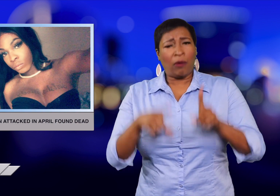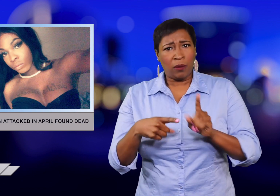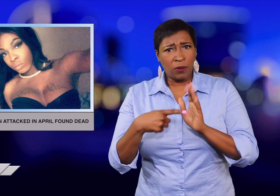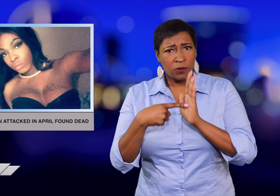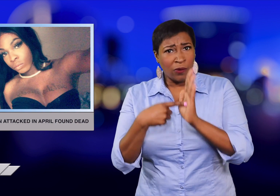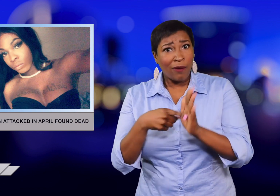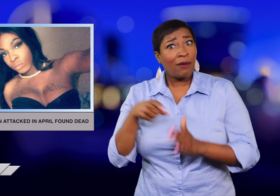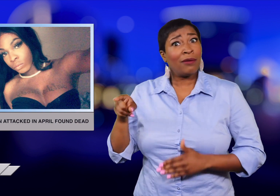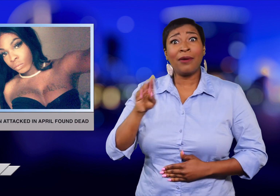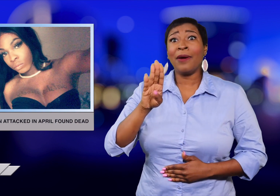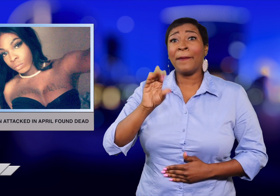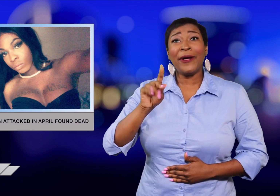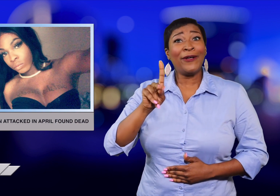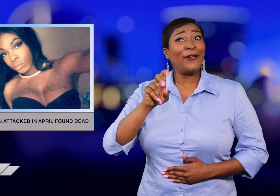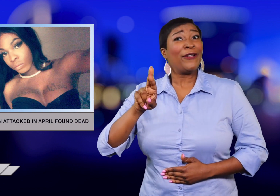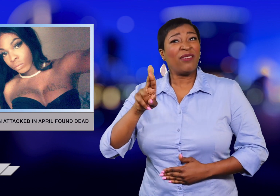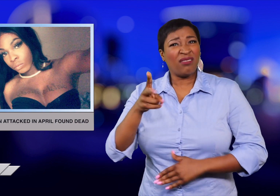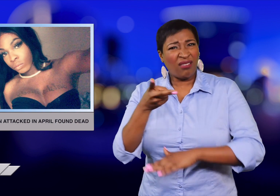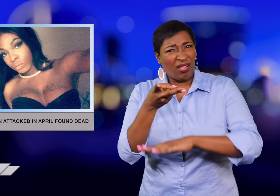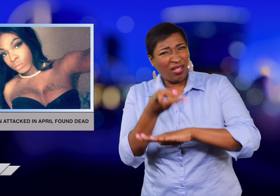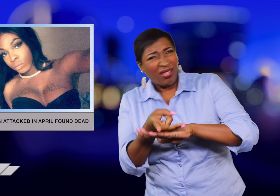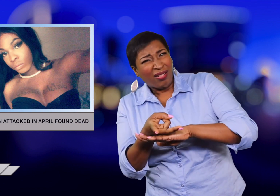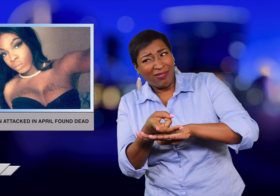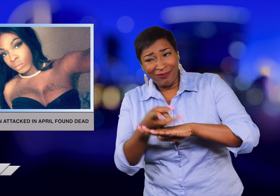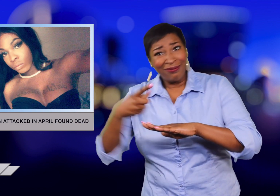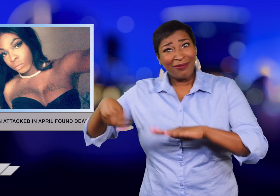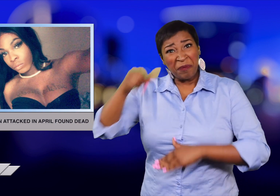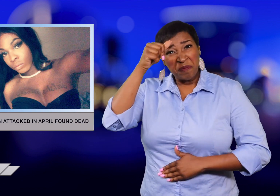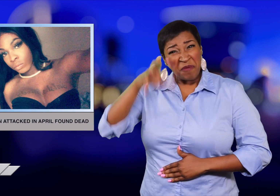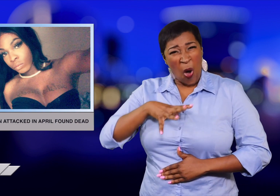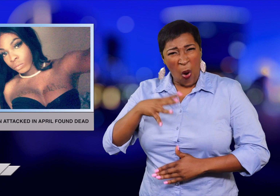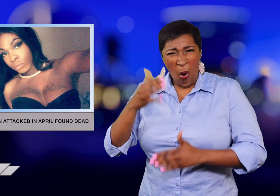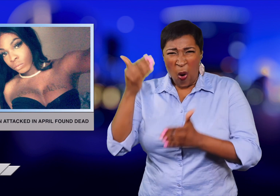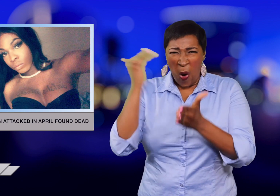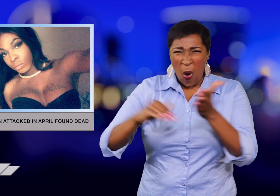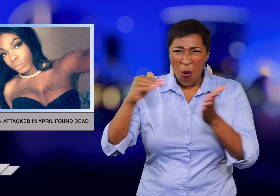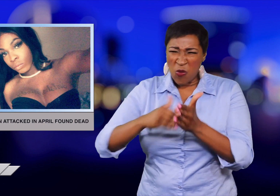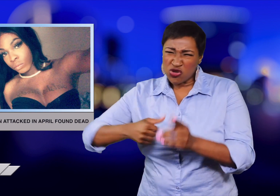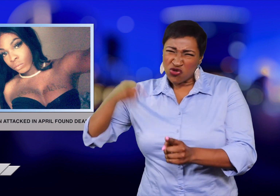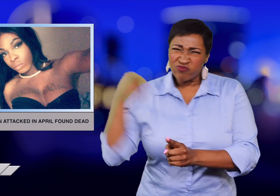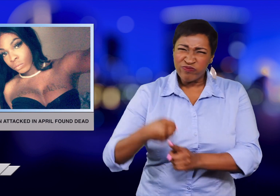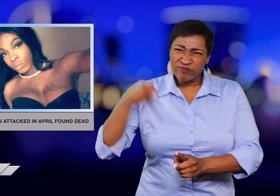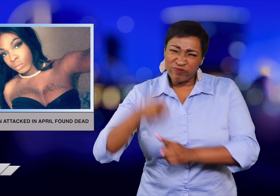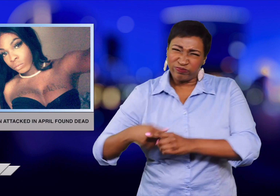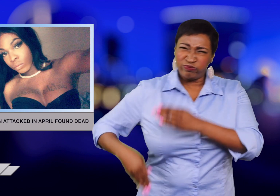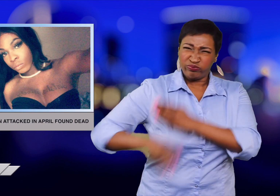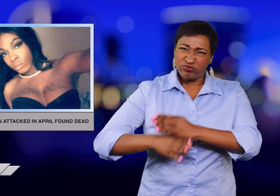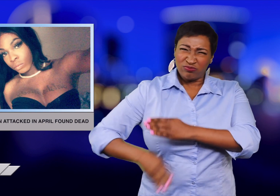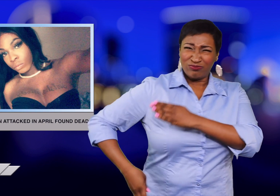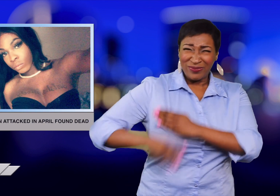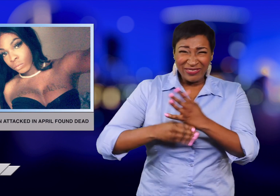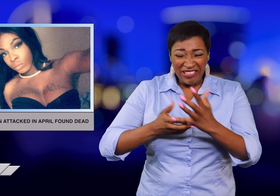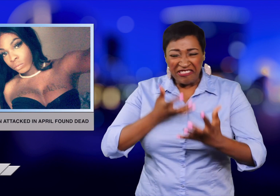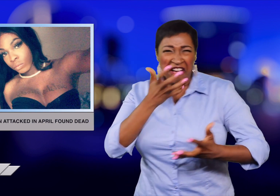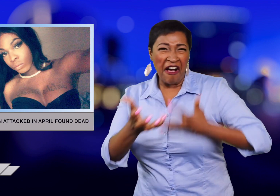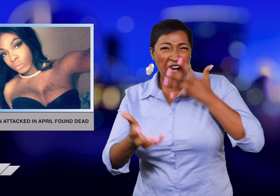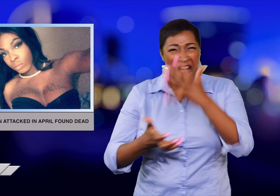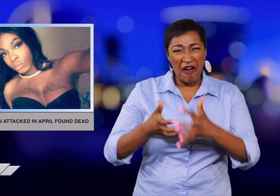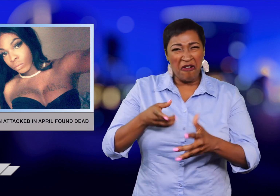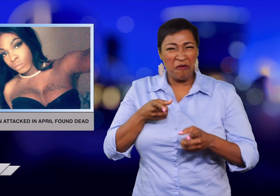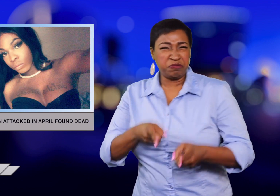Video of the incident showed the man repeatedly punching and kicking Booker while she was